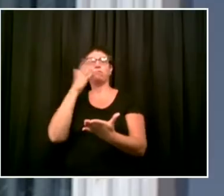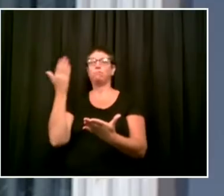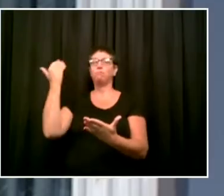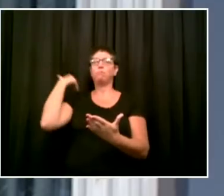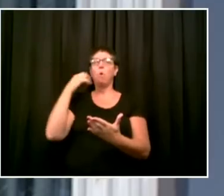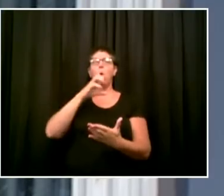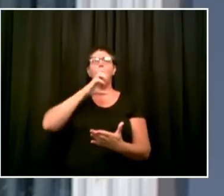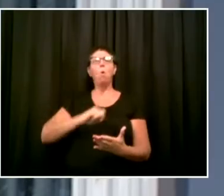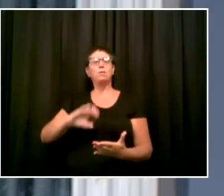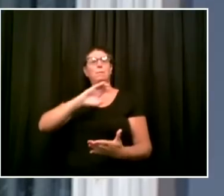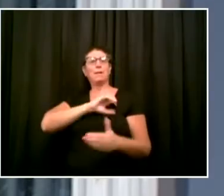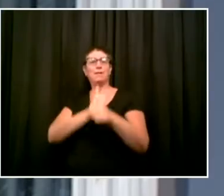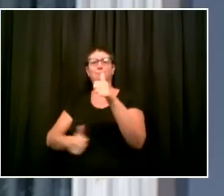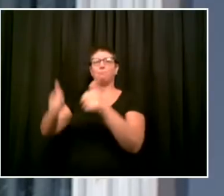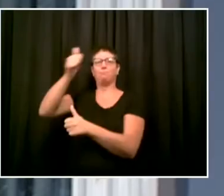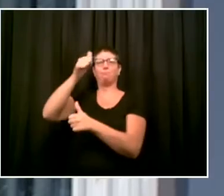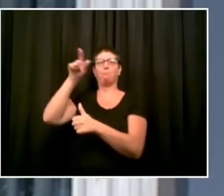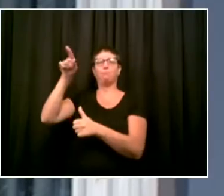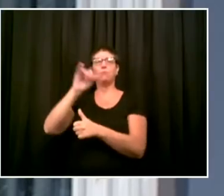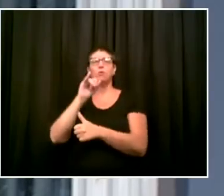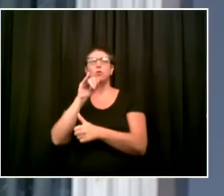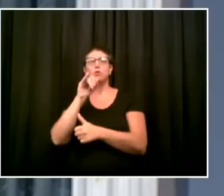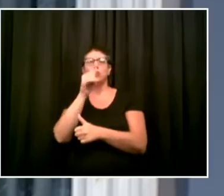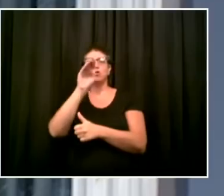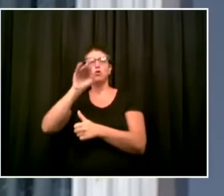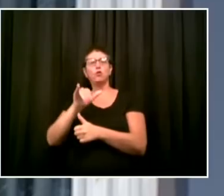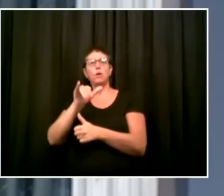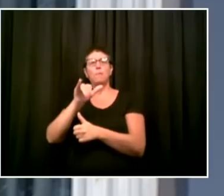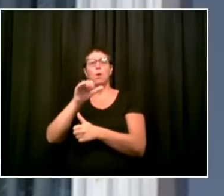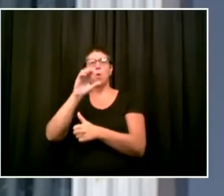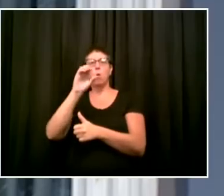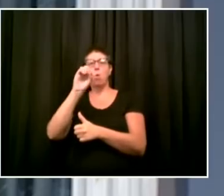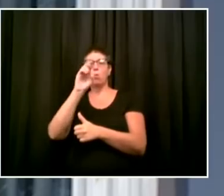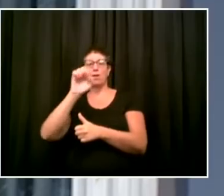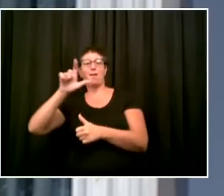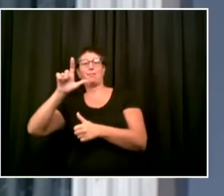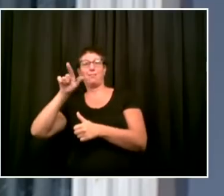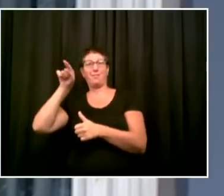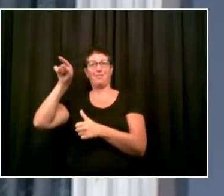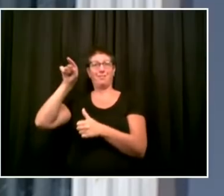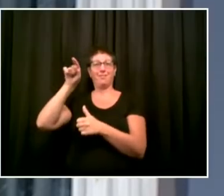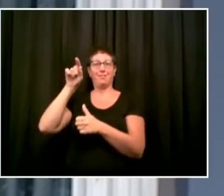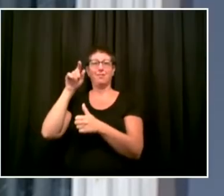SOME CREDIT TO THE FORMER POLICE COMMISSIONER. FI YU OTNHIK